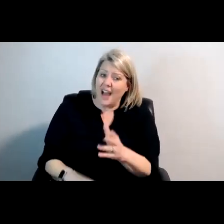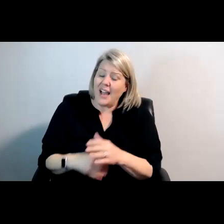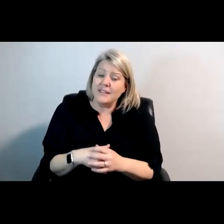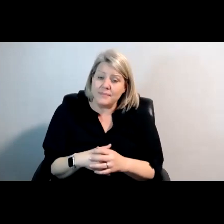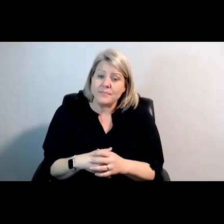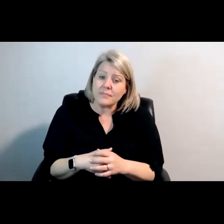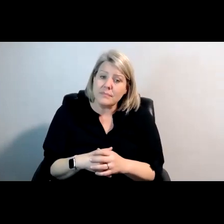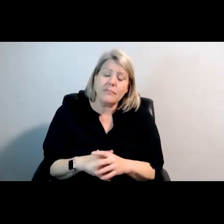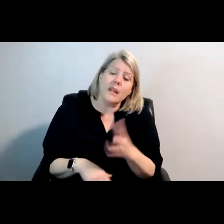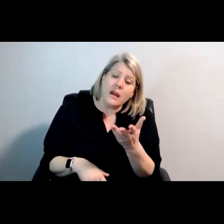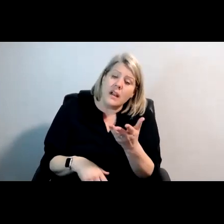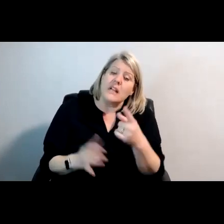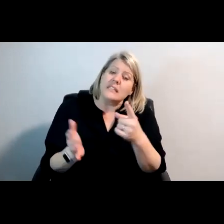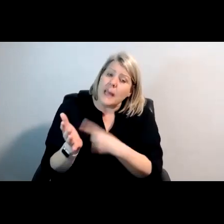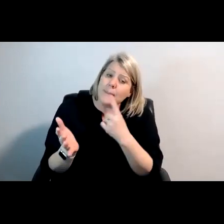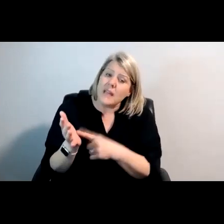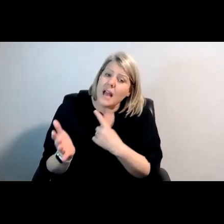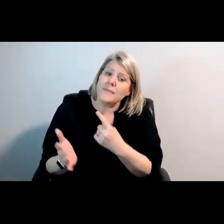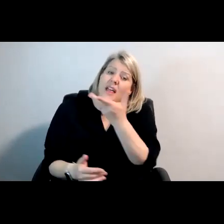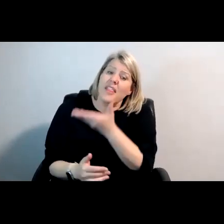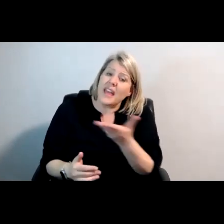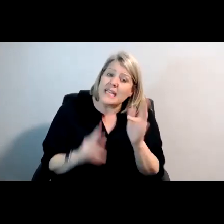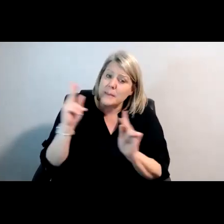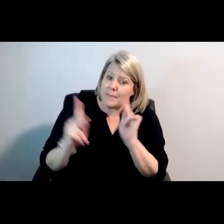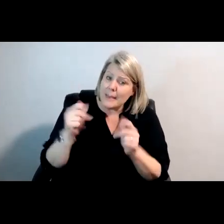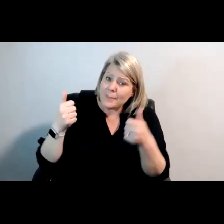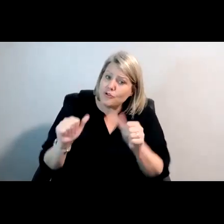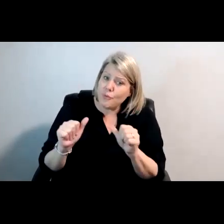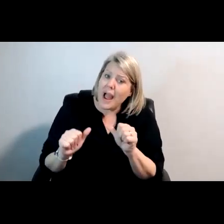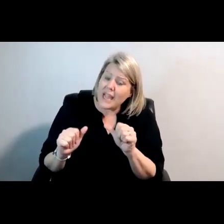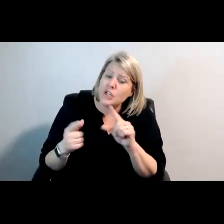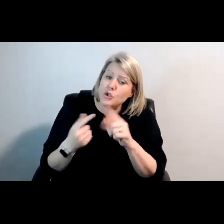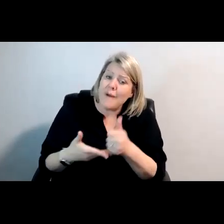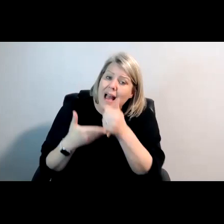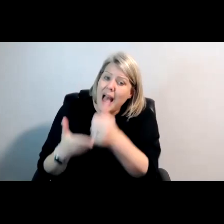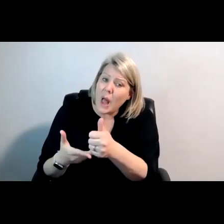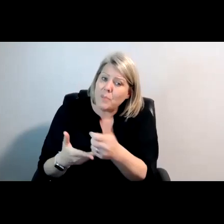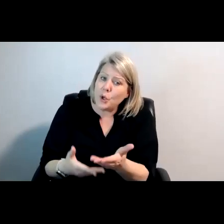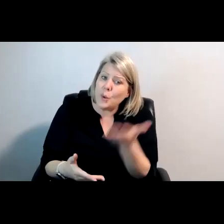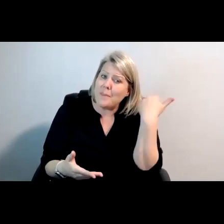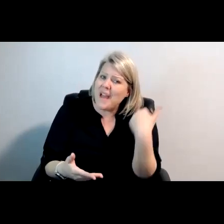And are there things that people have tried to do to help you in the past that haven't worked very well?